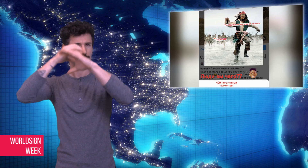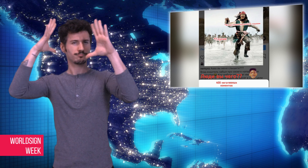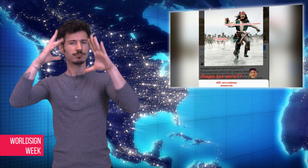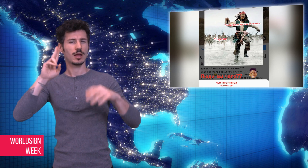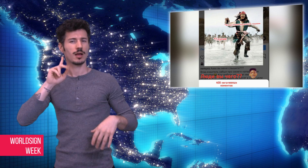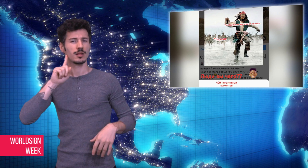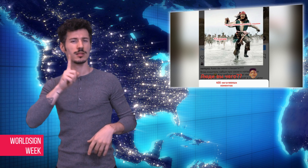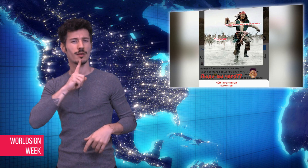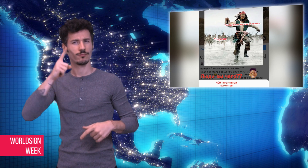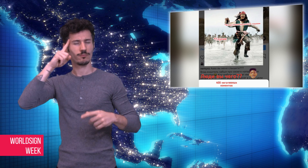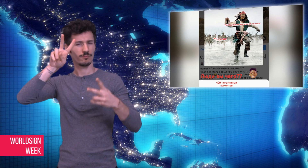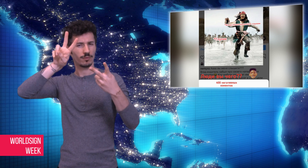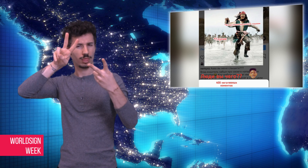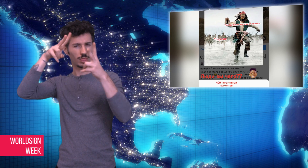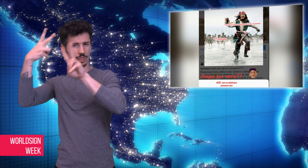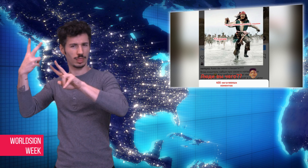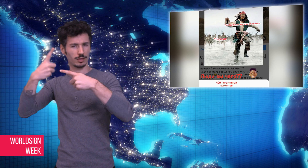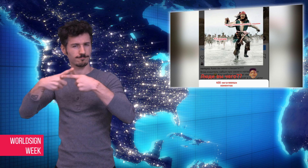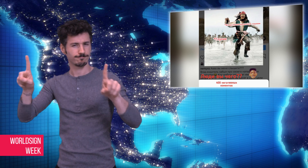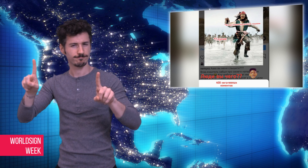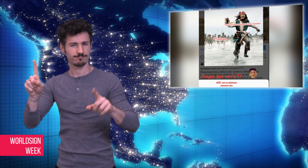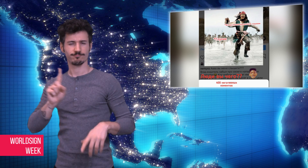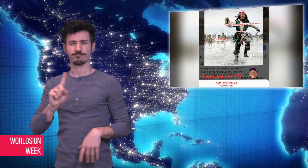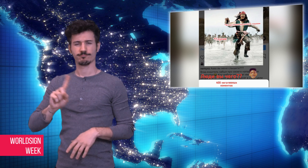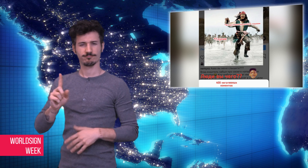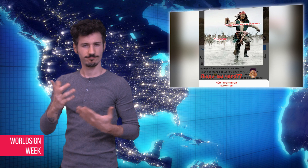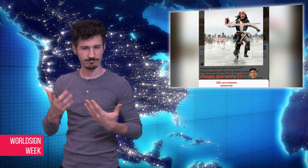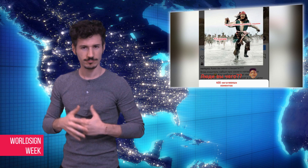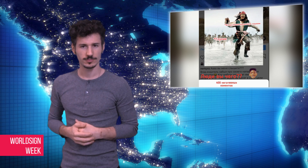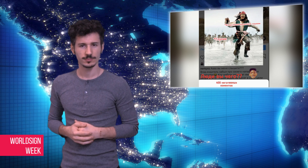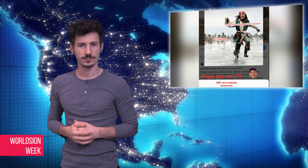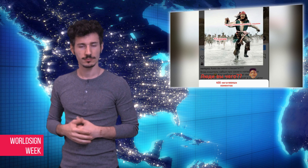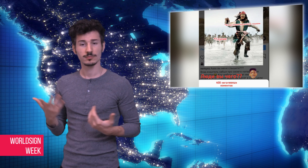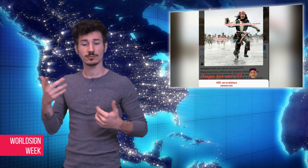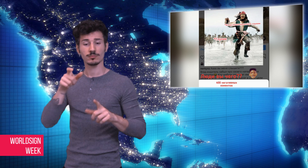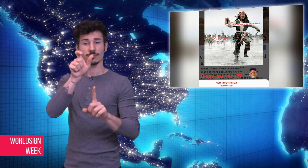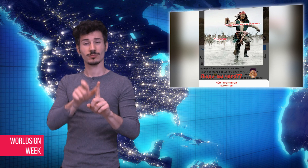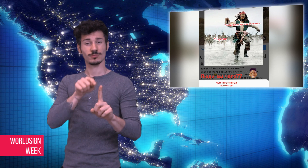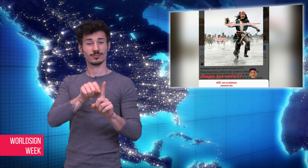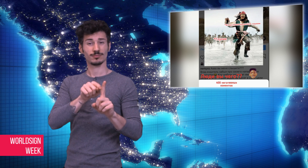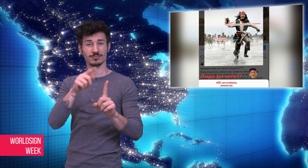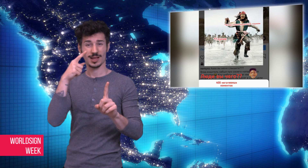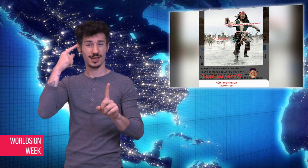people. After receiving overwhelming criticism, the